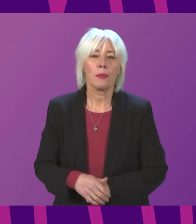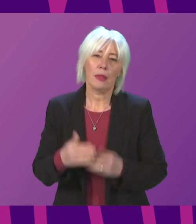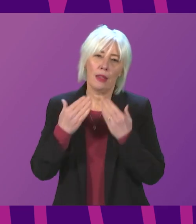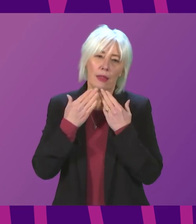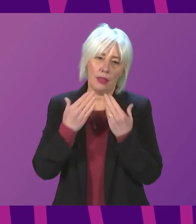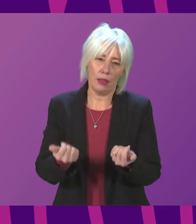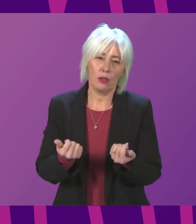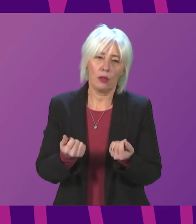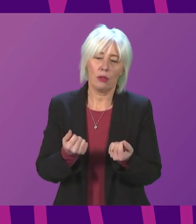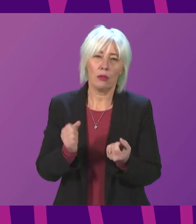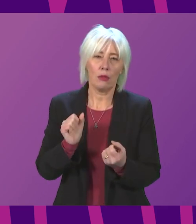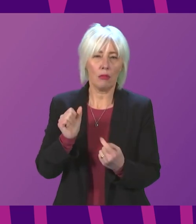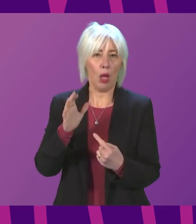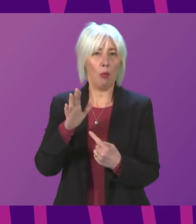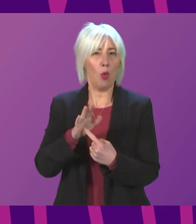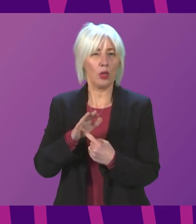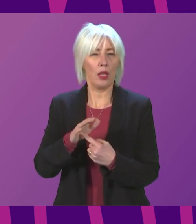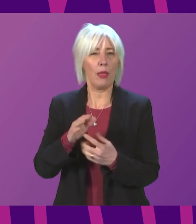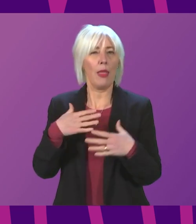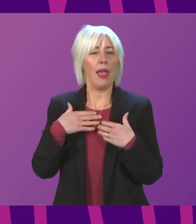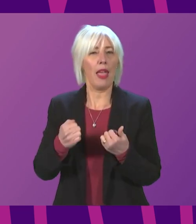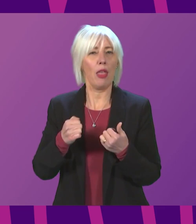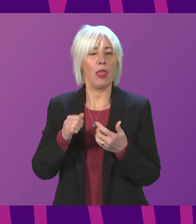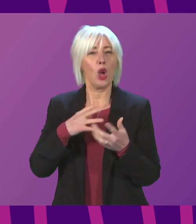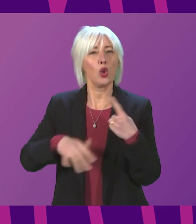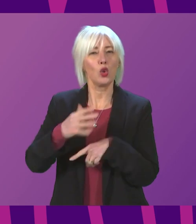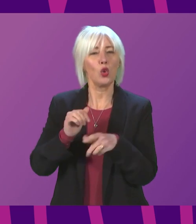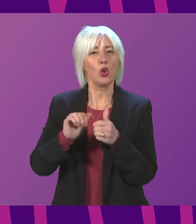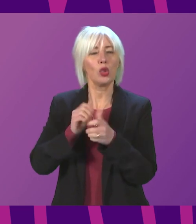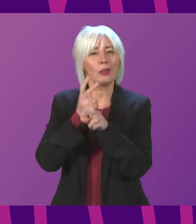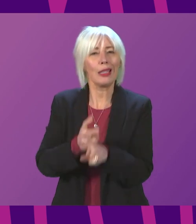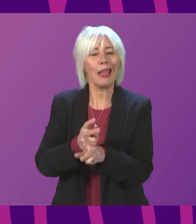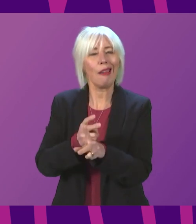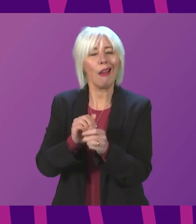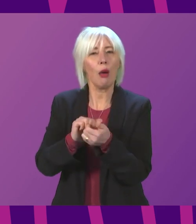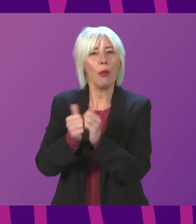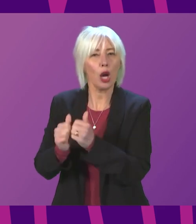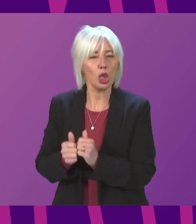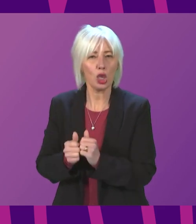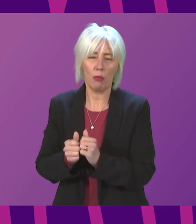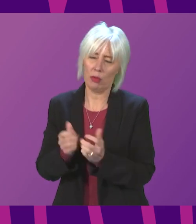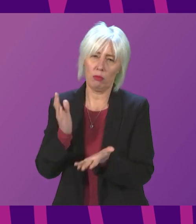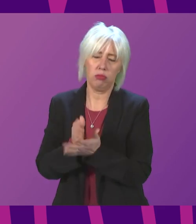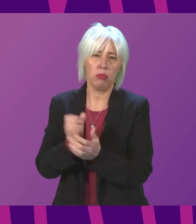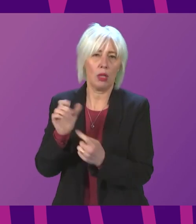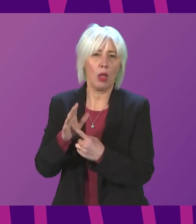Recognising the important role that our health and social care partnerships play in delivering critical and essential care package services and the pressures that they are currently